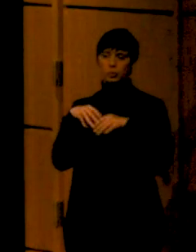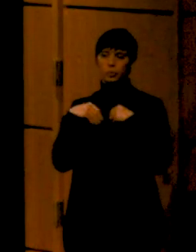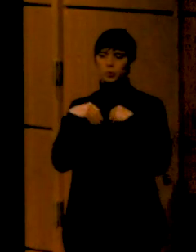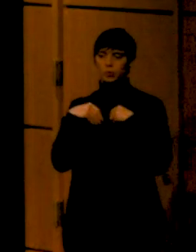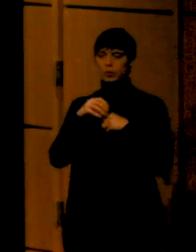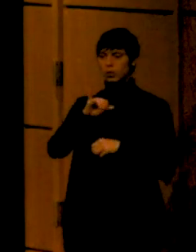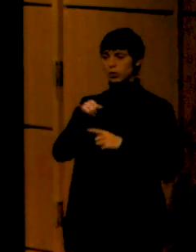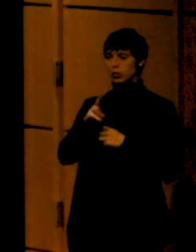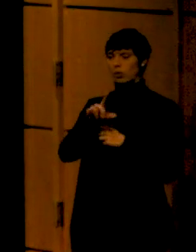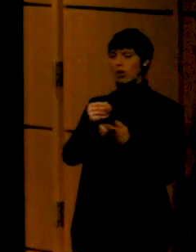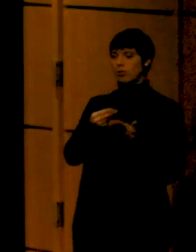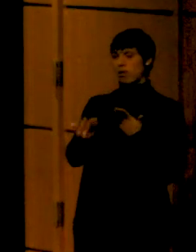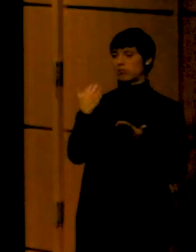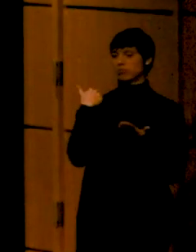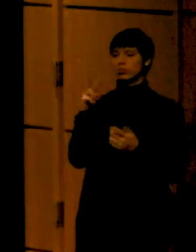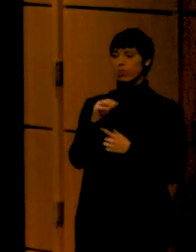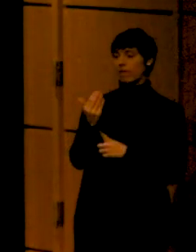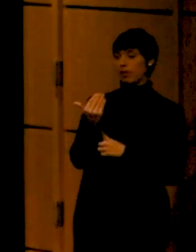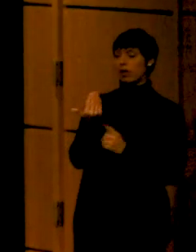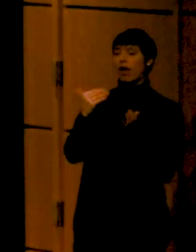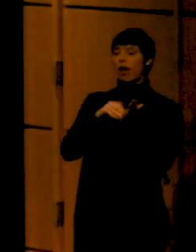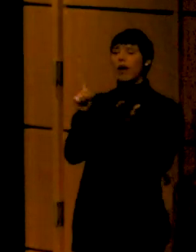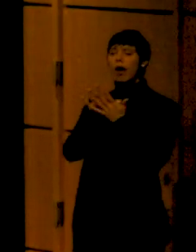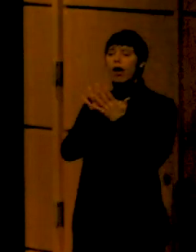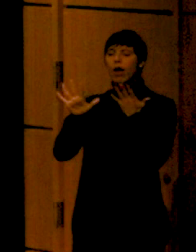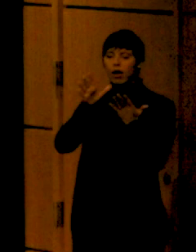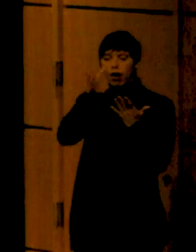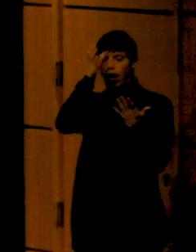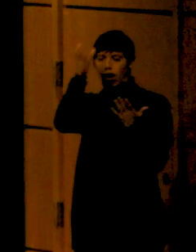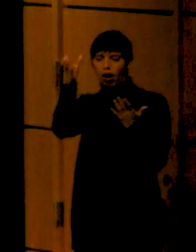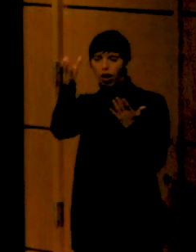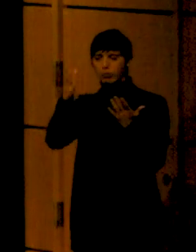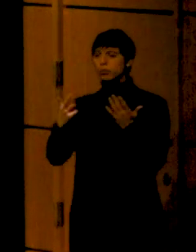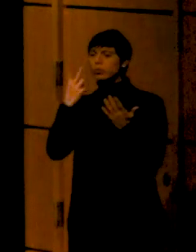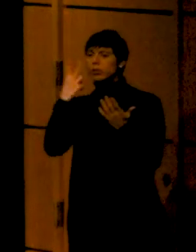All but an abstract and you're looking at the confluence of the Cowlitz and the Columbia